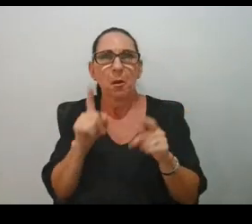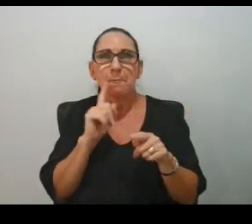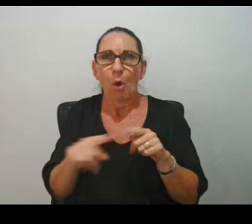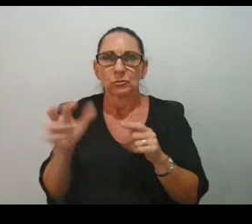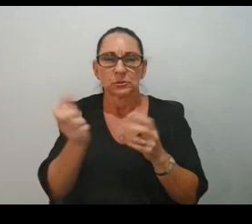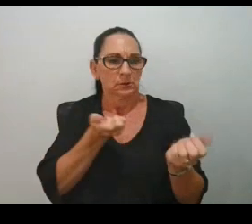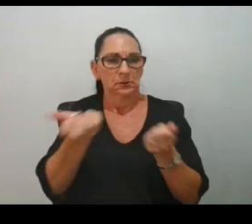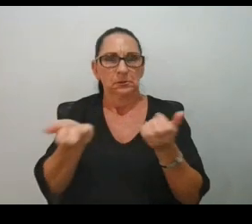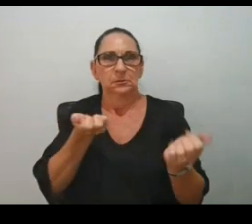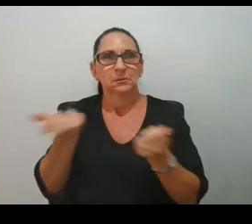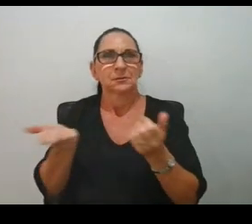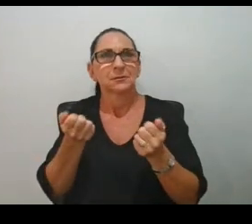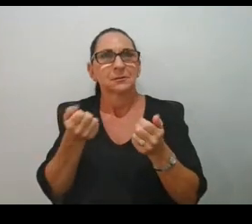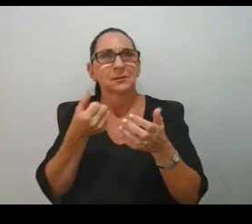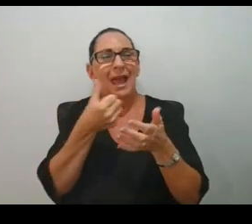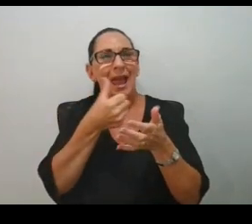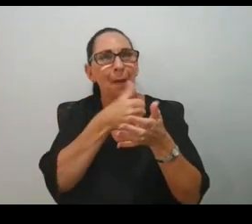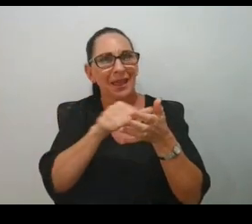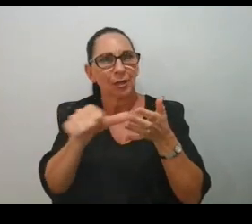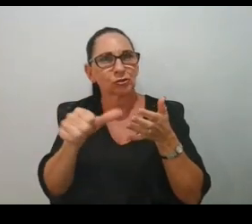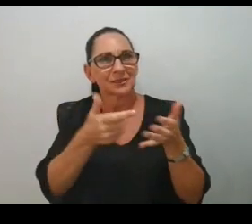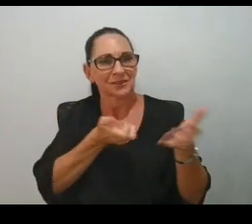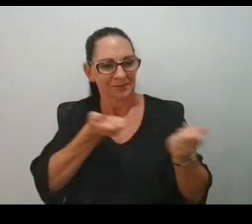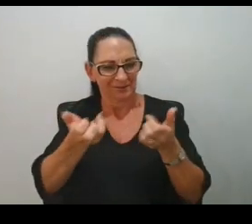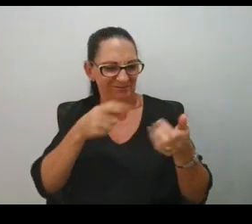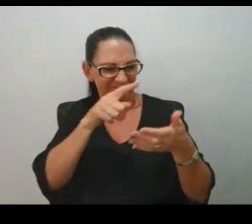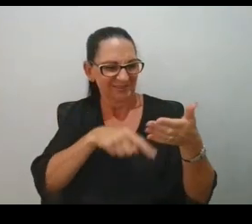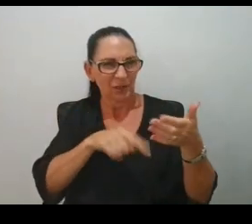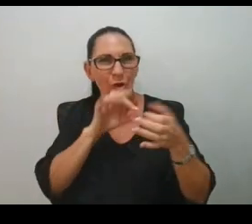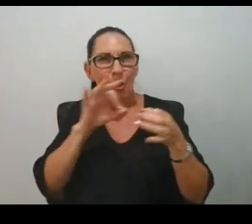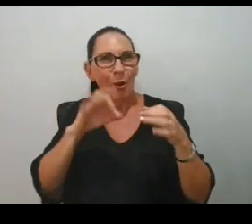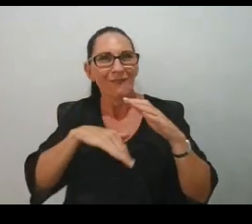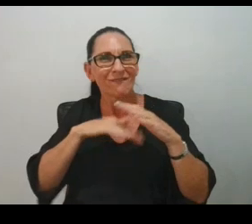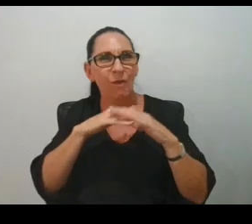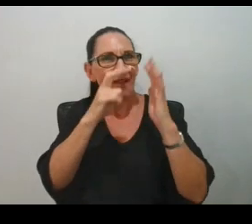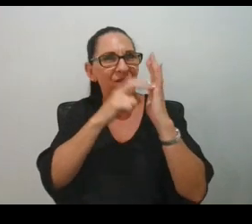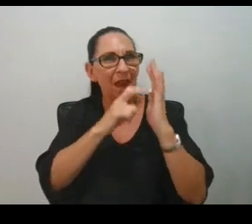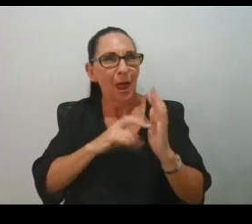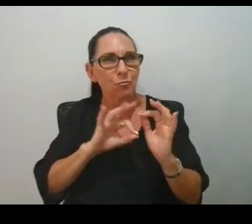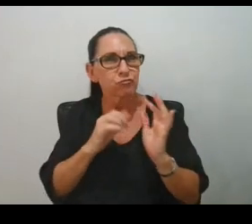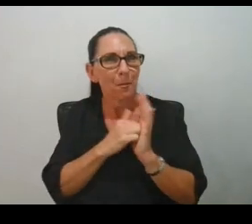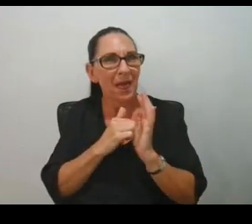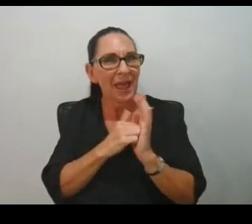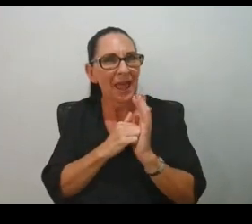that aren't fully complete or where we don't have enough information to assess the application for